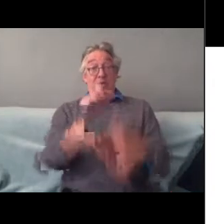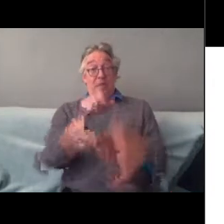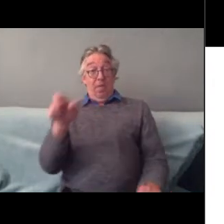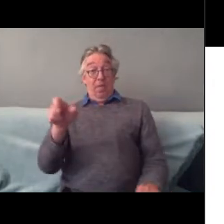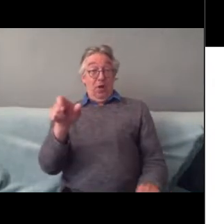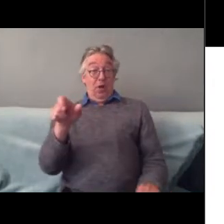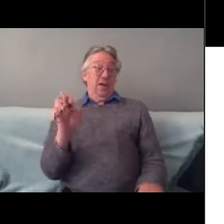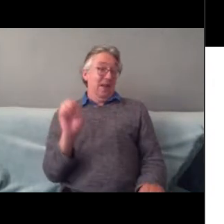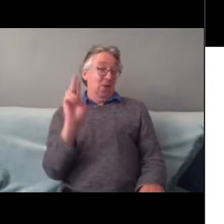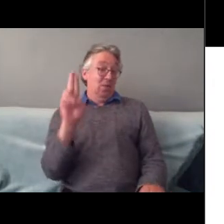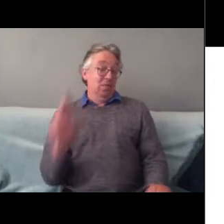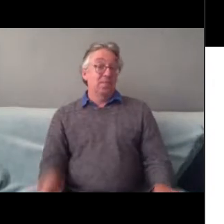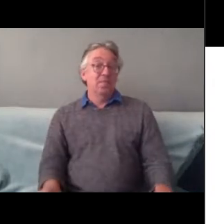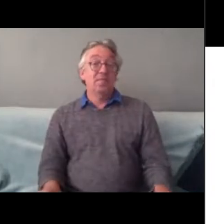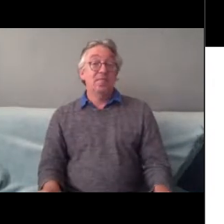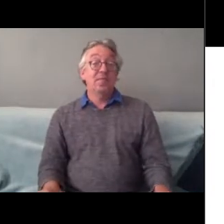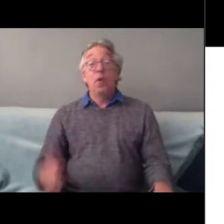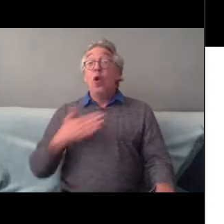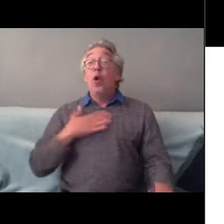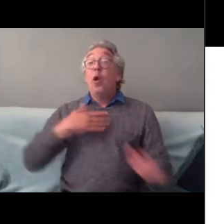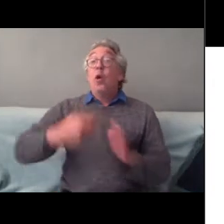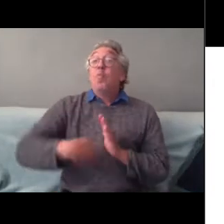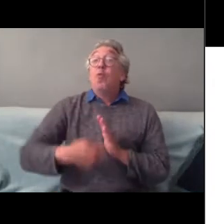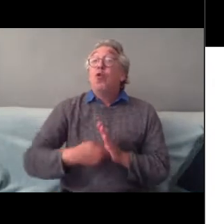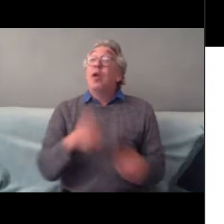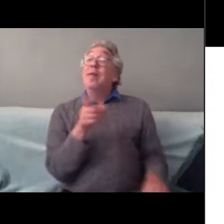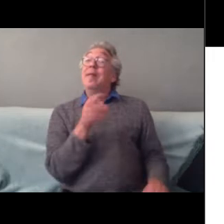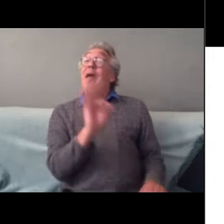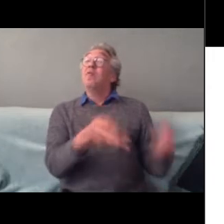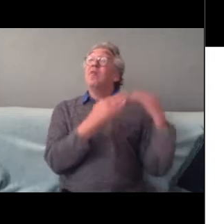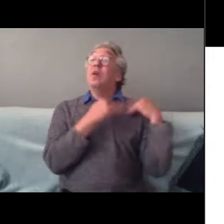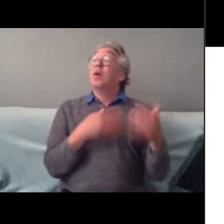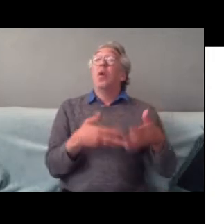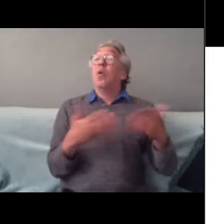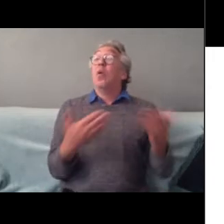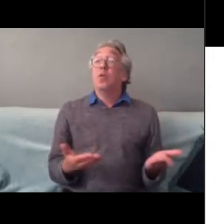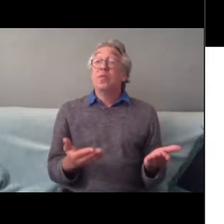In our project, their role, their job is to bring experience